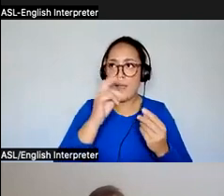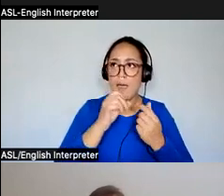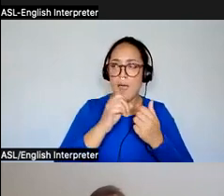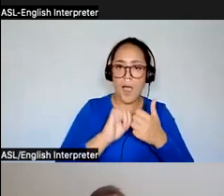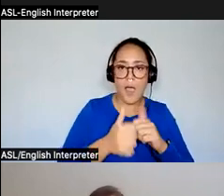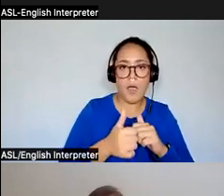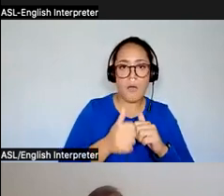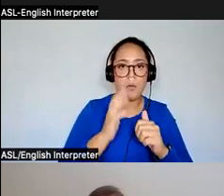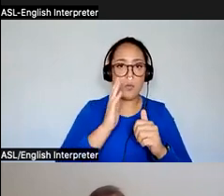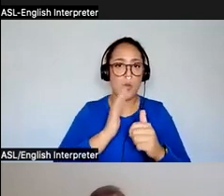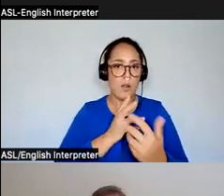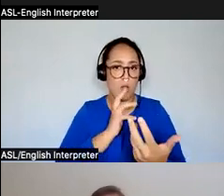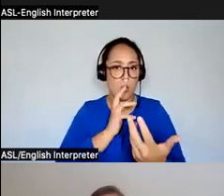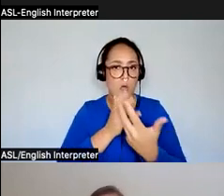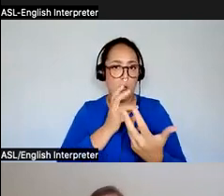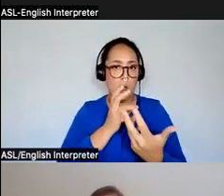audience with disabilities.